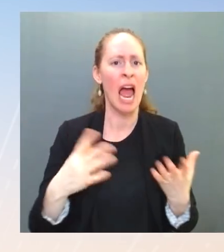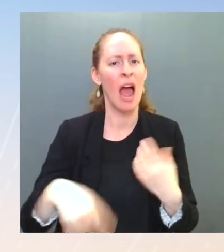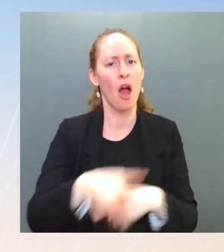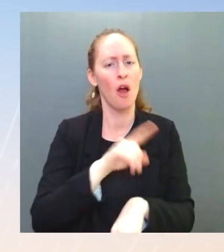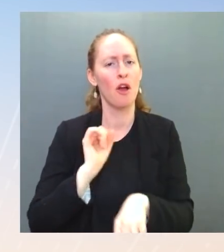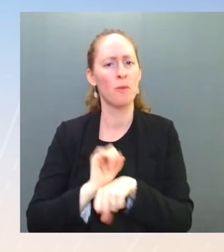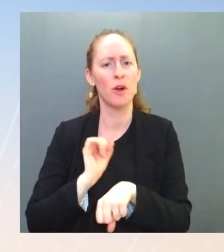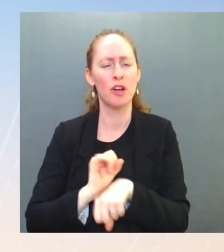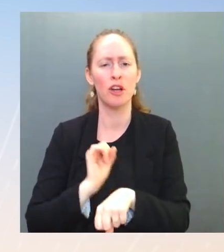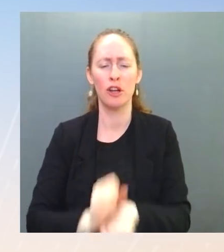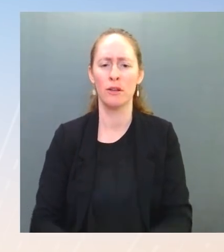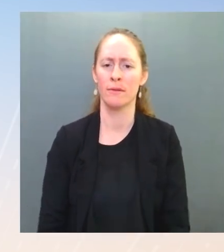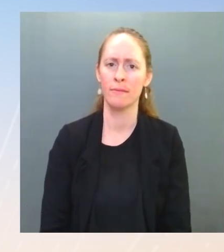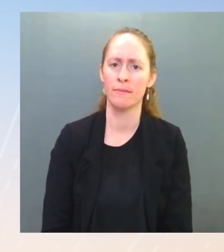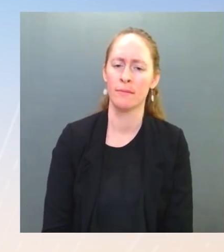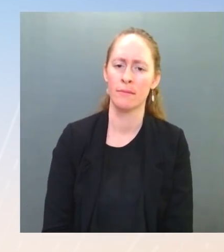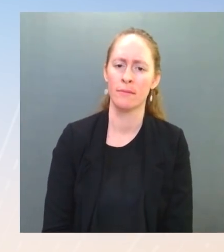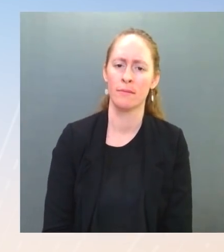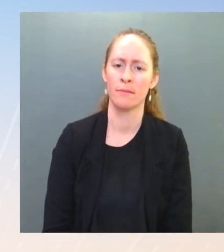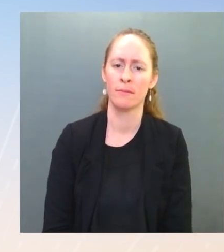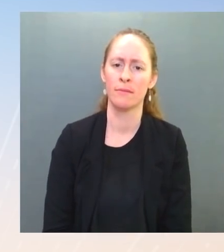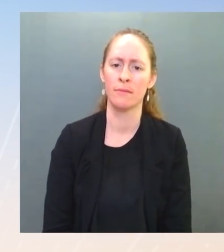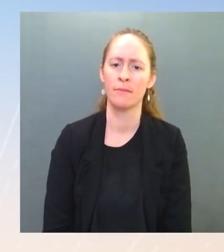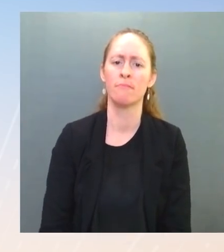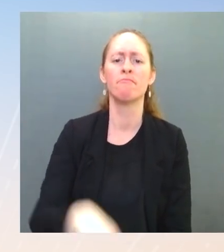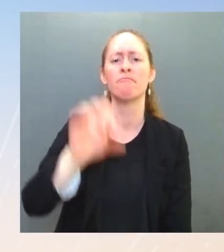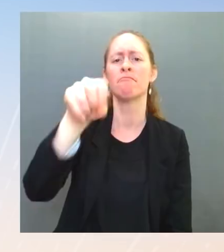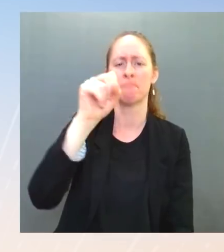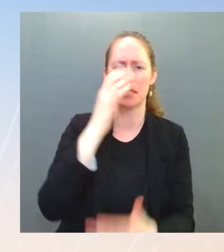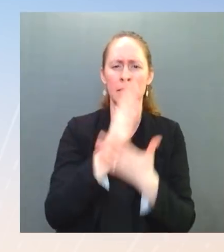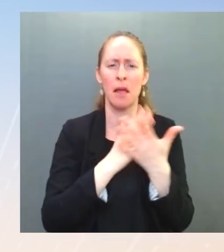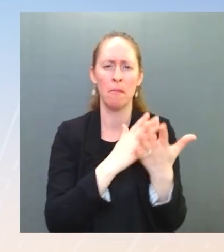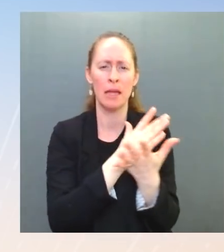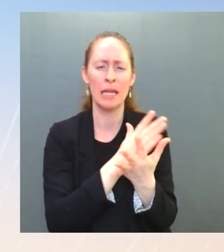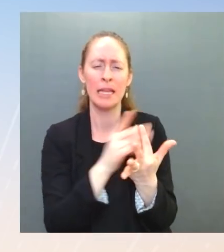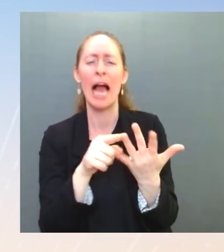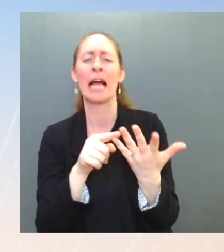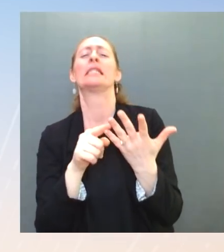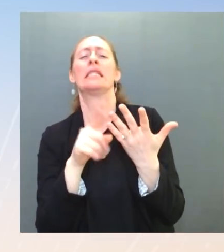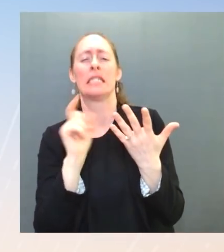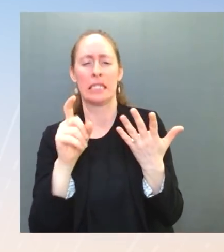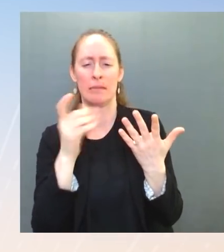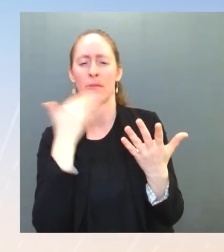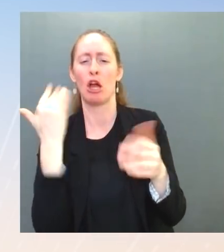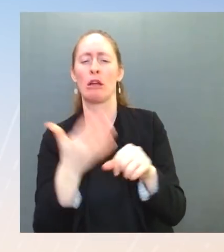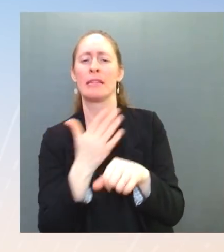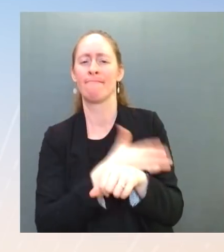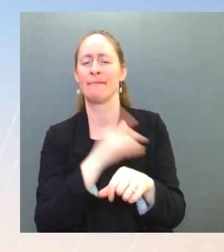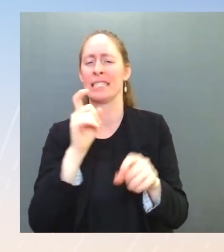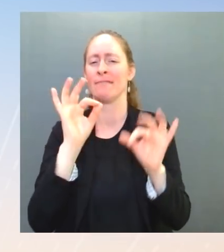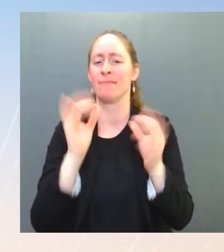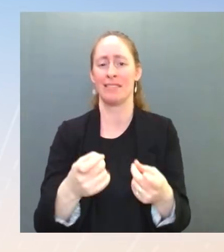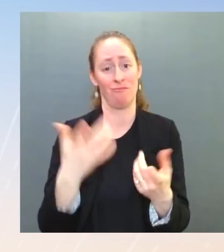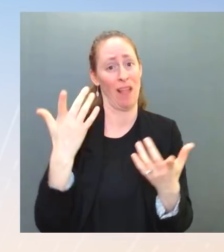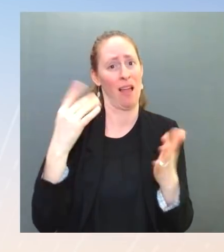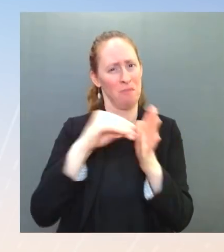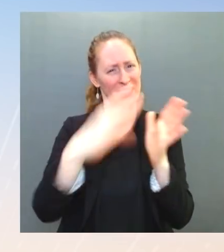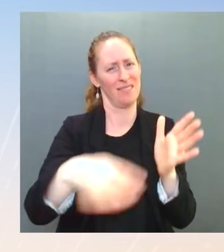including bringing down cost for the American people. But we are continuing to assess. We've not made that projection from US government economists